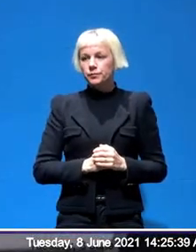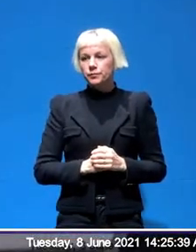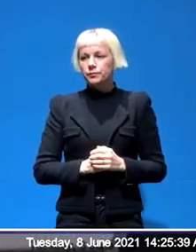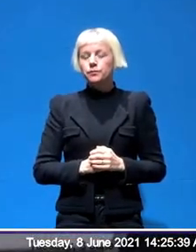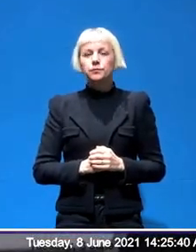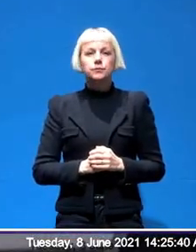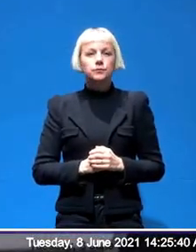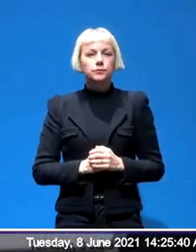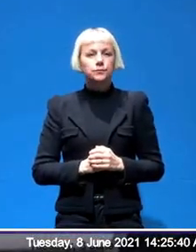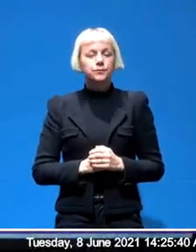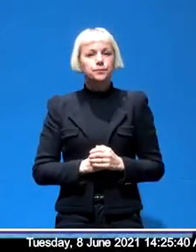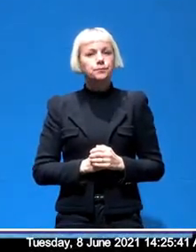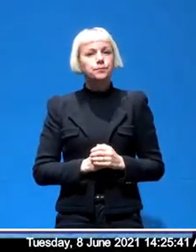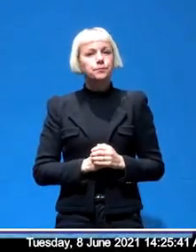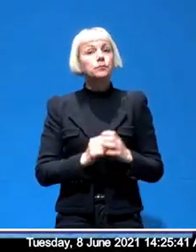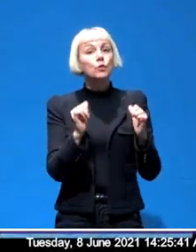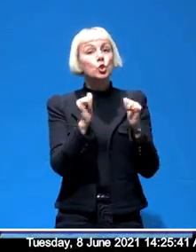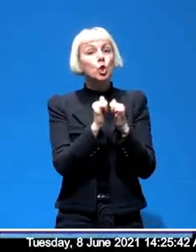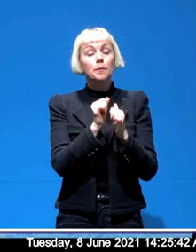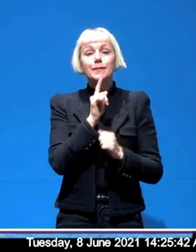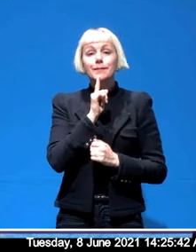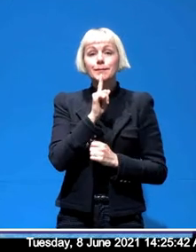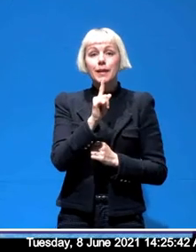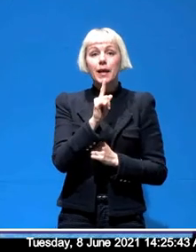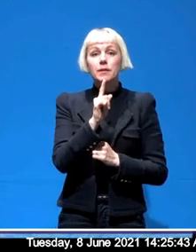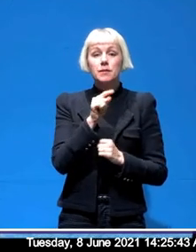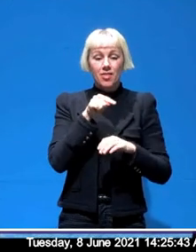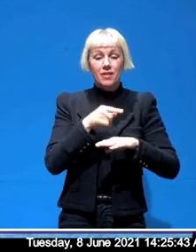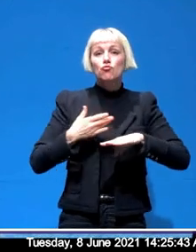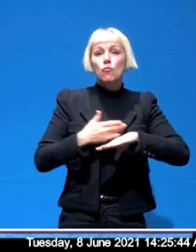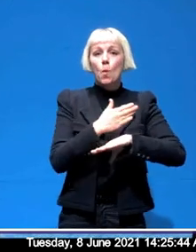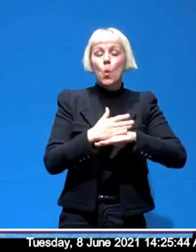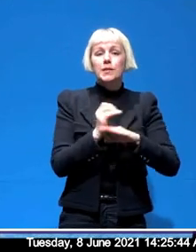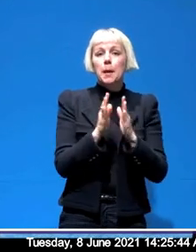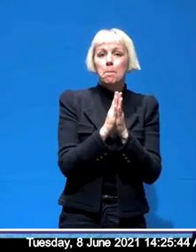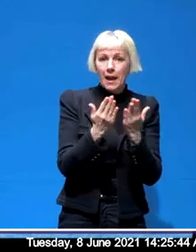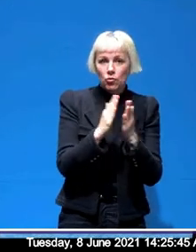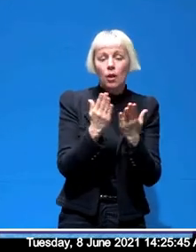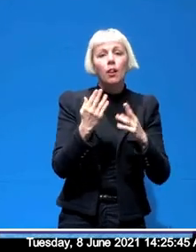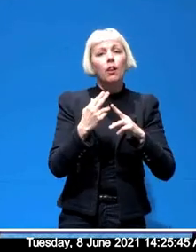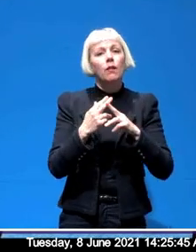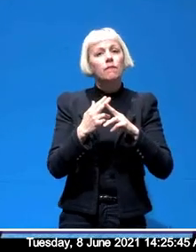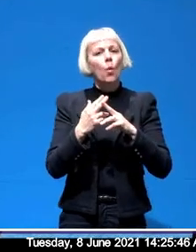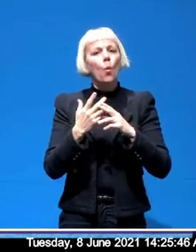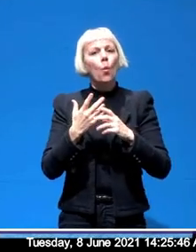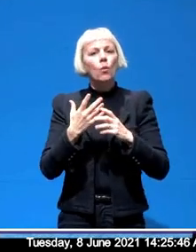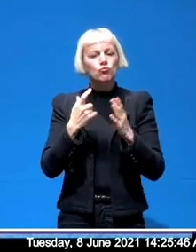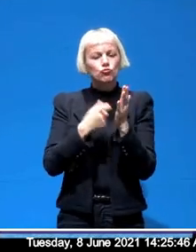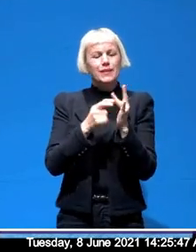This says it is the "RiskMan Incident Reporting Manual for RiskMan Manager and Risk Manager Level Users". Yes.